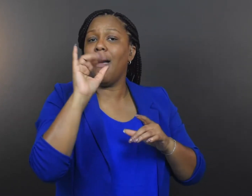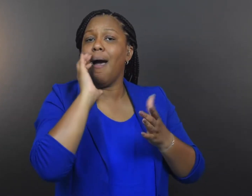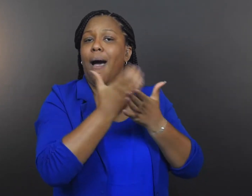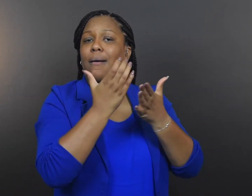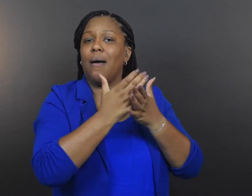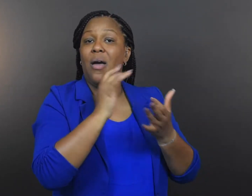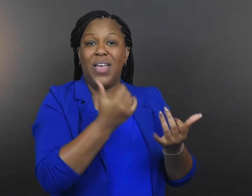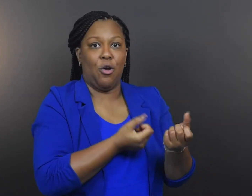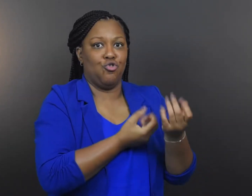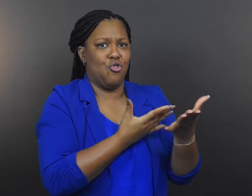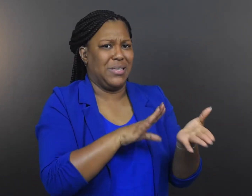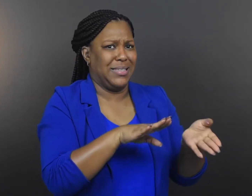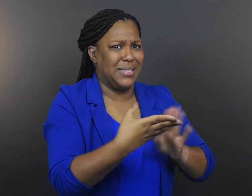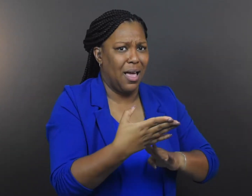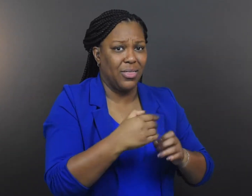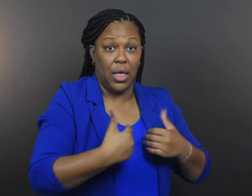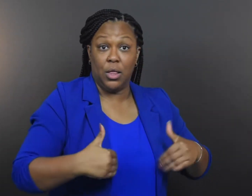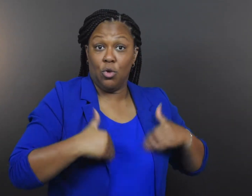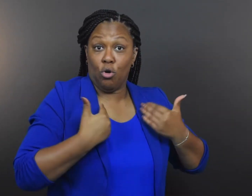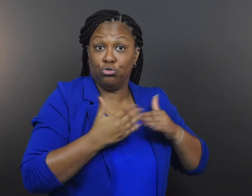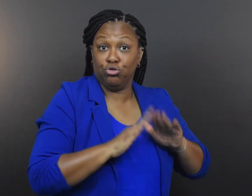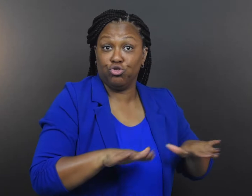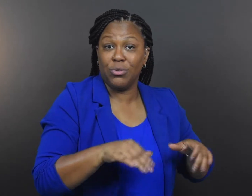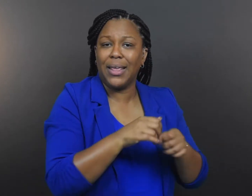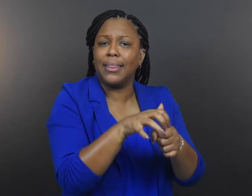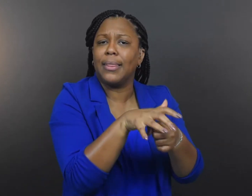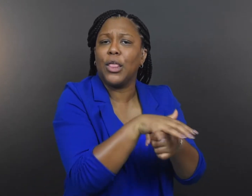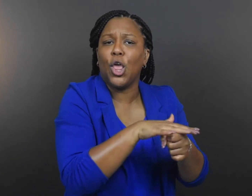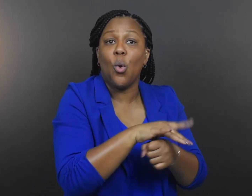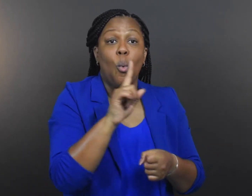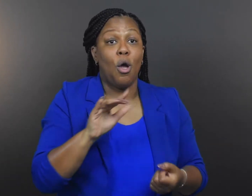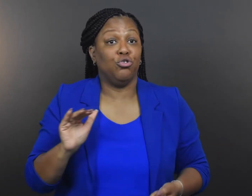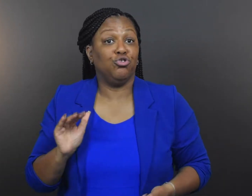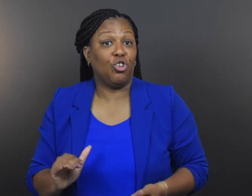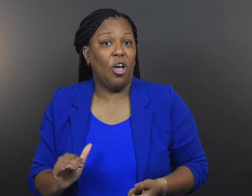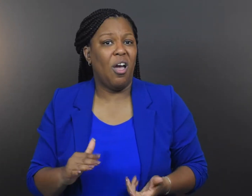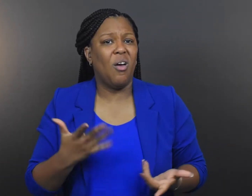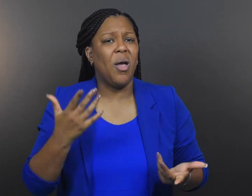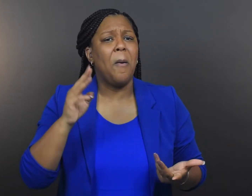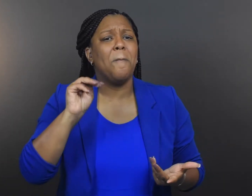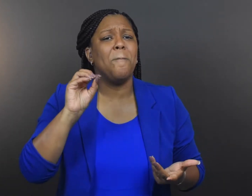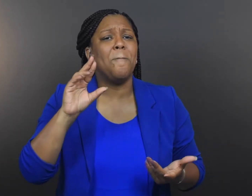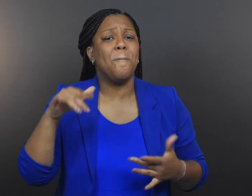icon causes of death in young children in areas where child mortality is high.